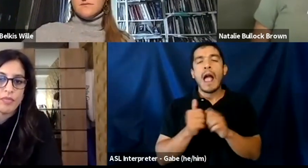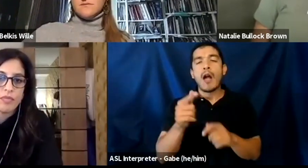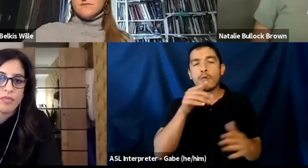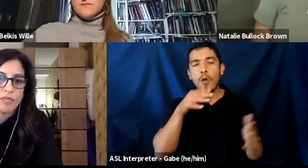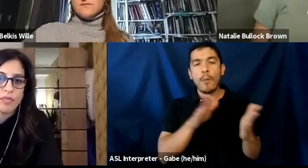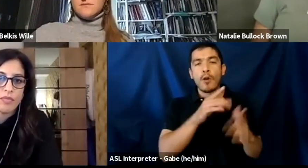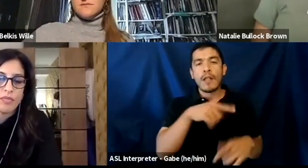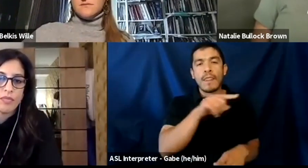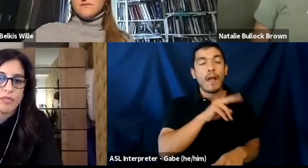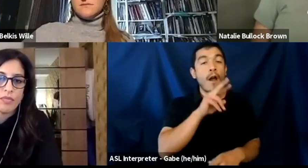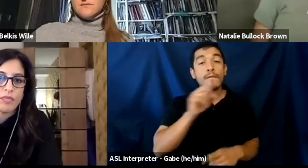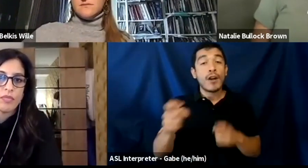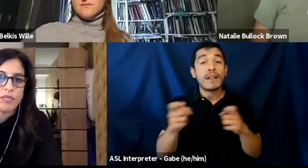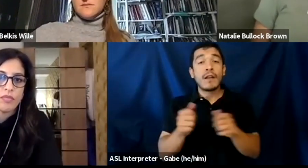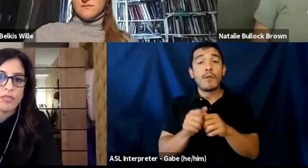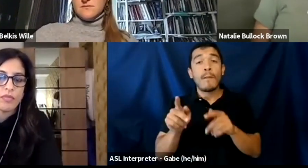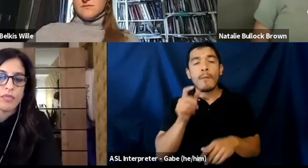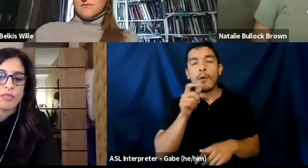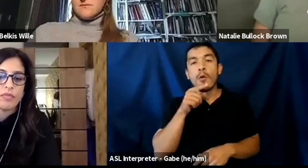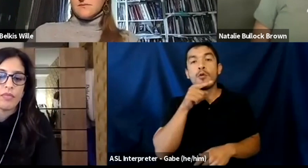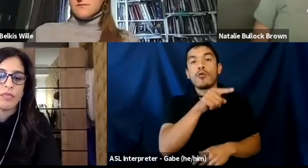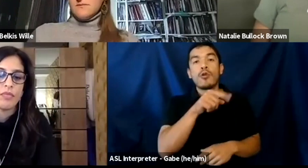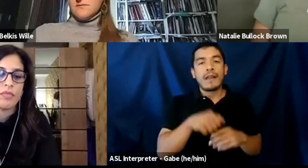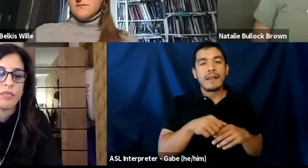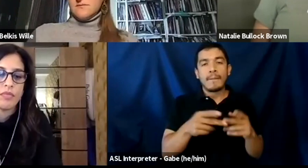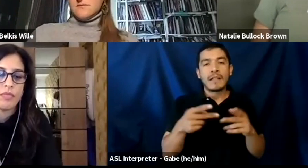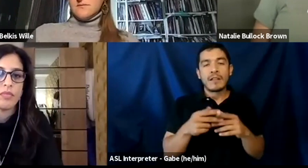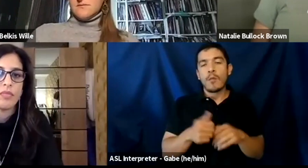versus dealing with people in which you're in the position of the power as the storyteller.